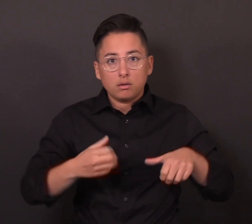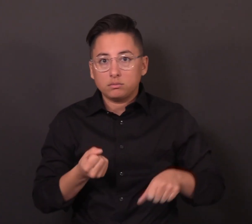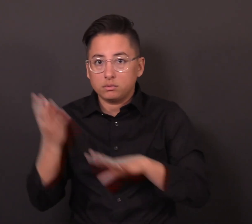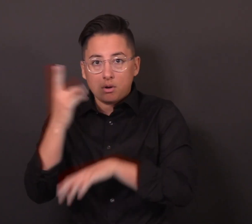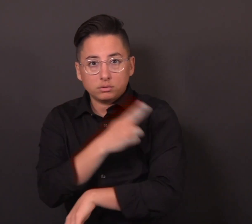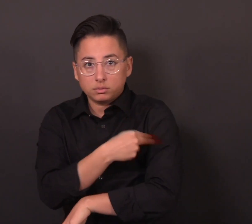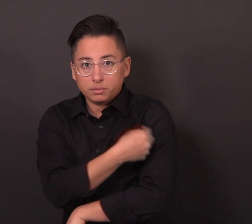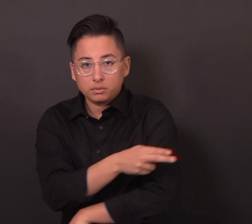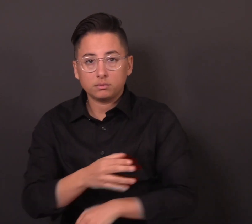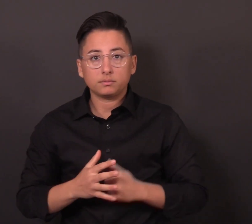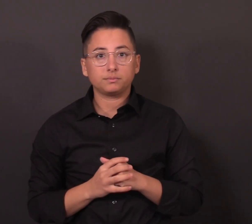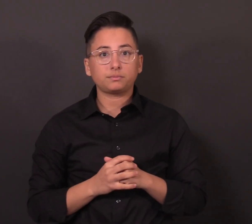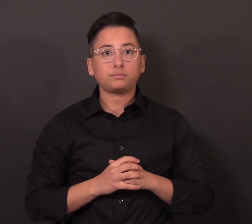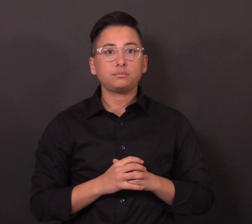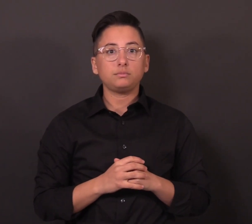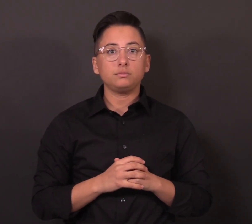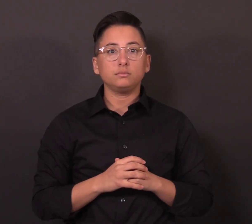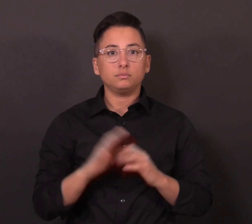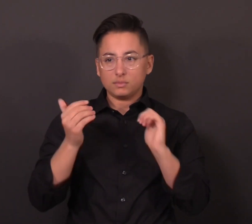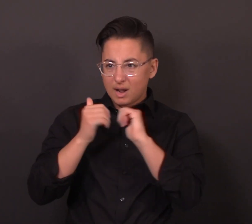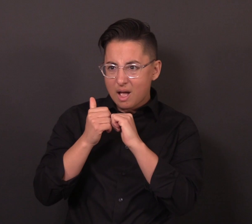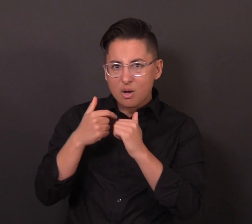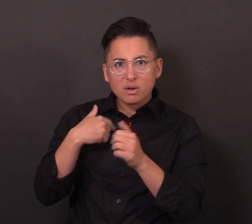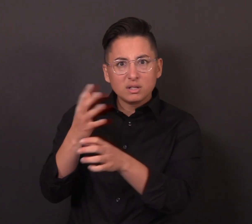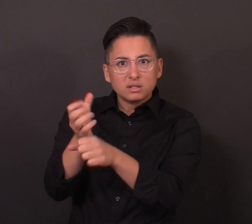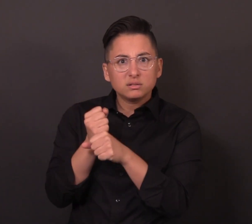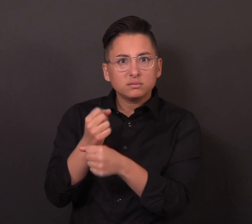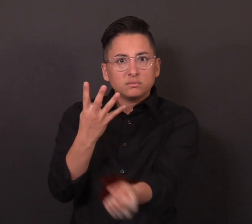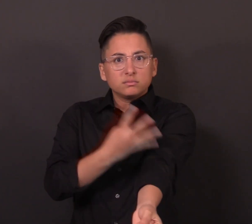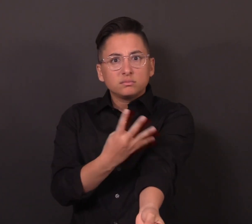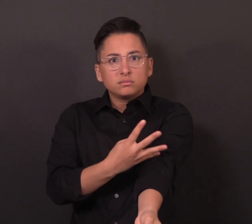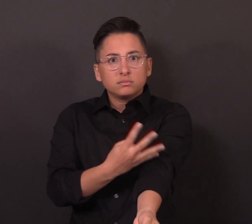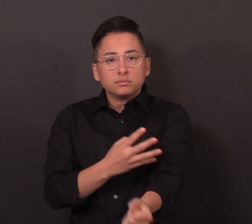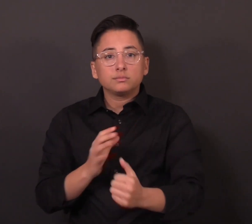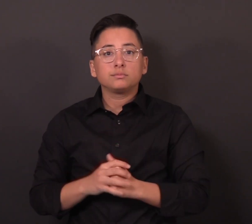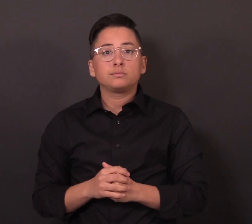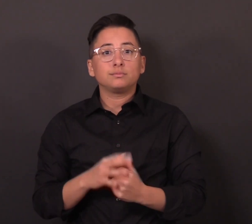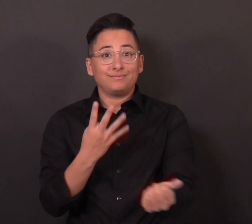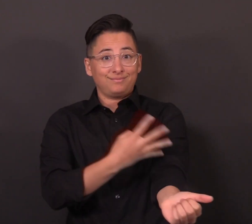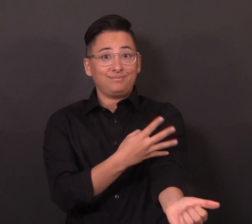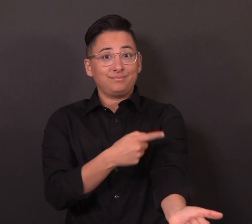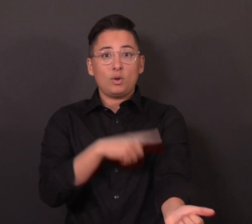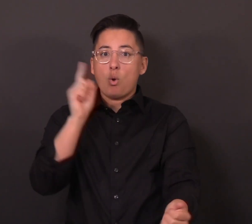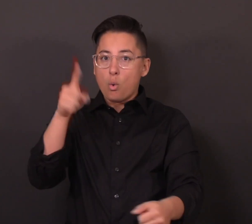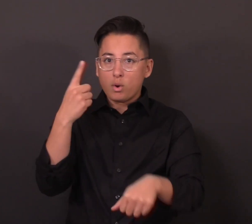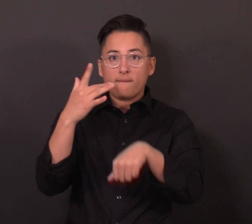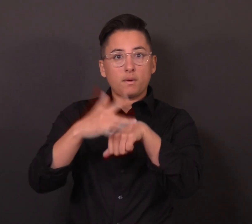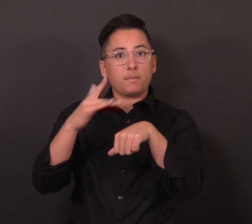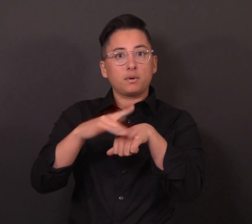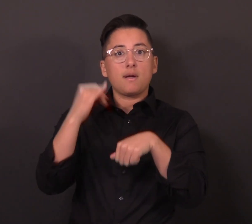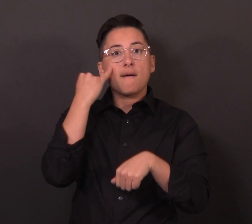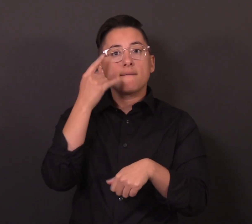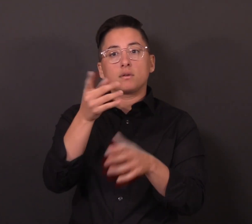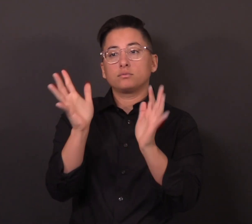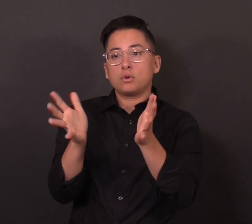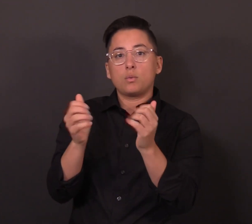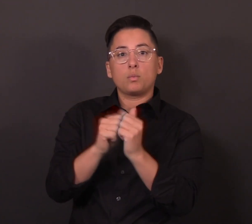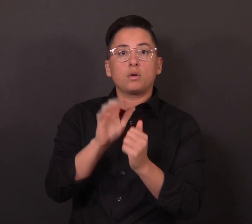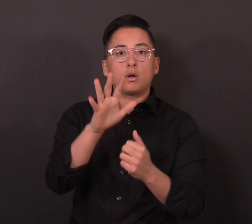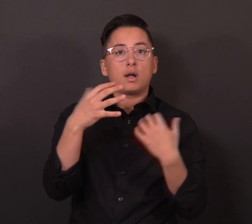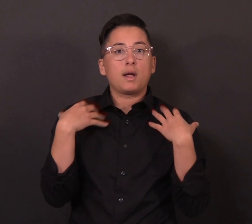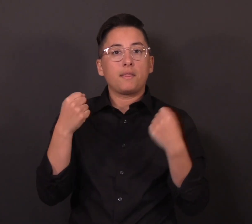How do I get it? Monoclonal antibody treatment is only available after talking to your health